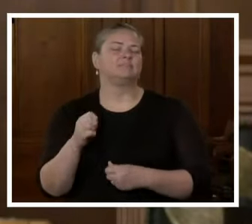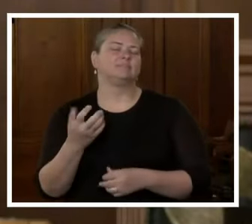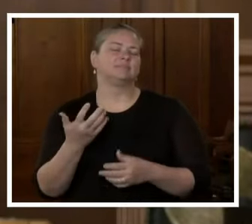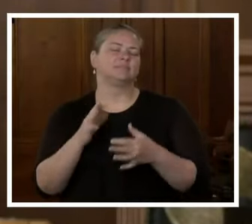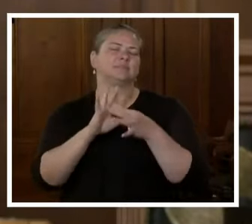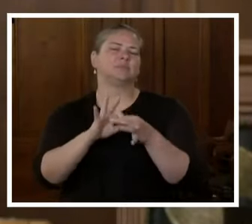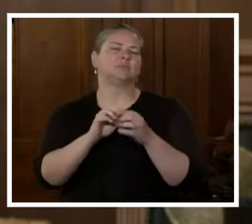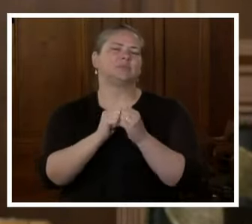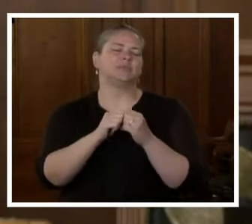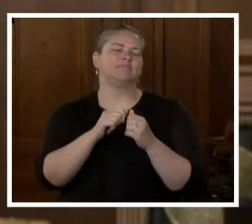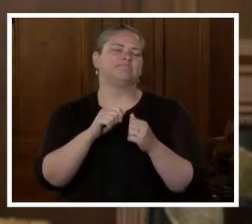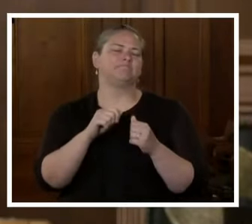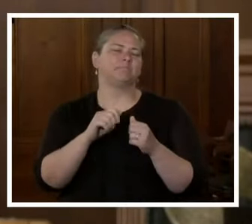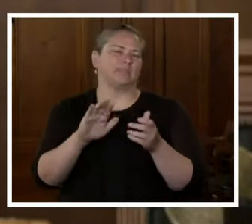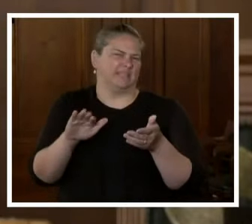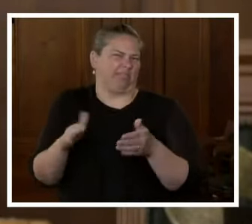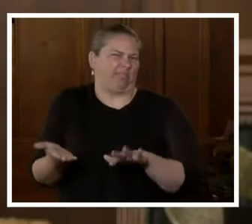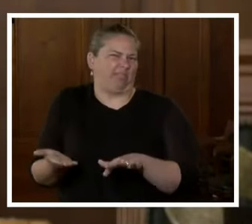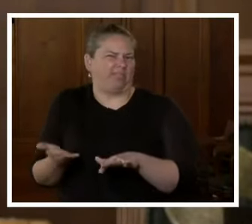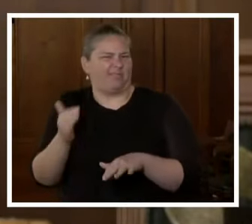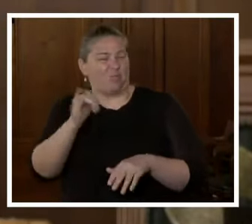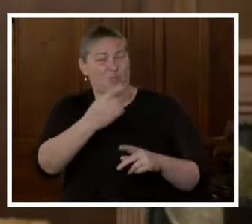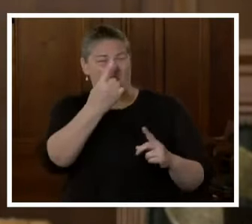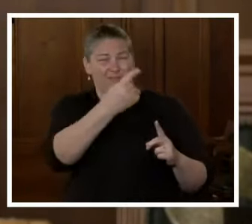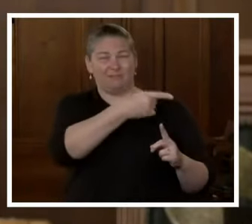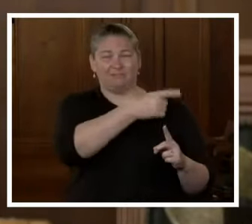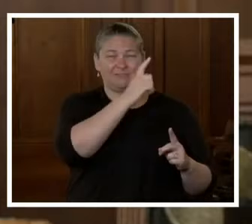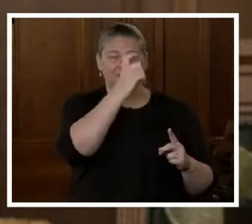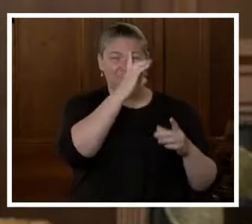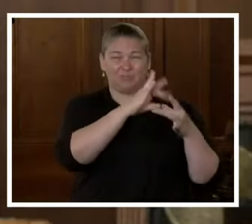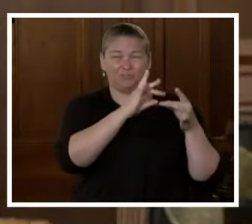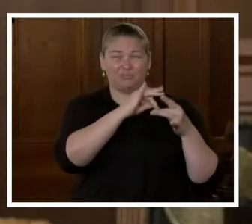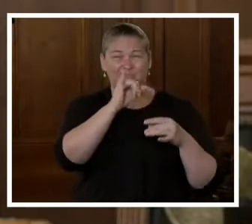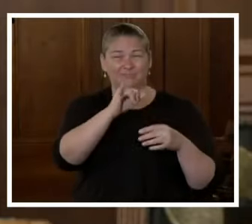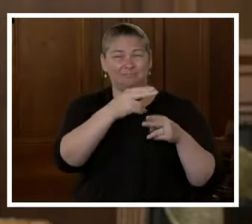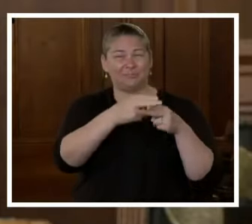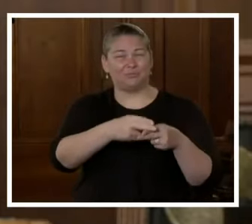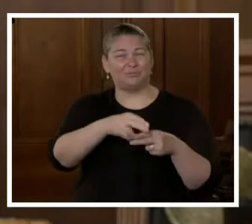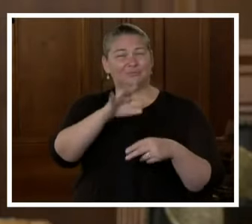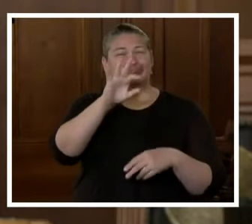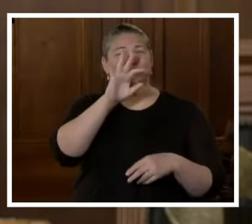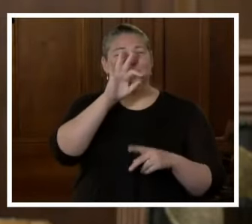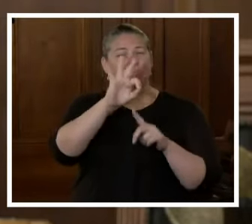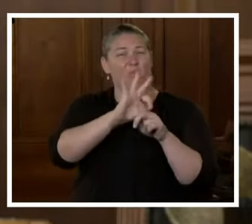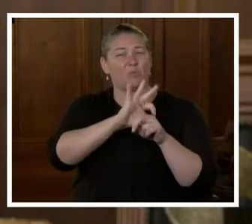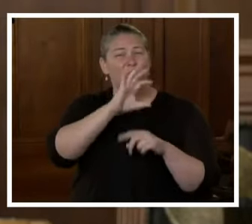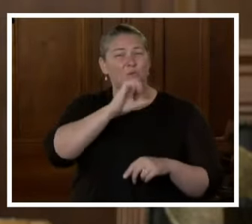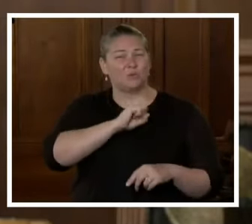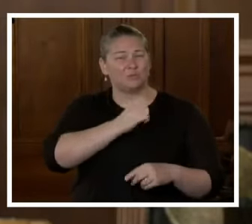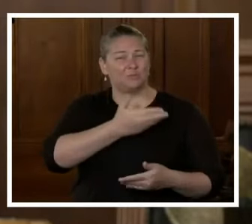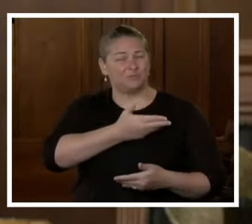THAT BEING SAID, EVEN THOUGH IT IS RARE THAT MULTIPLE SYSTEM